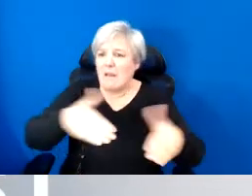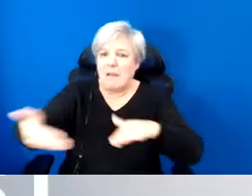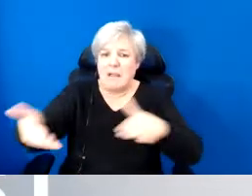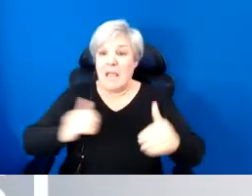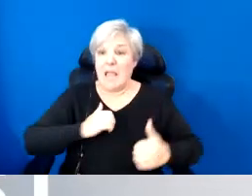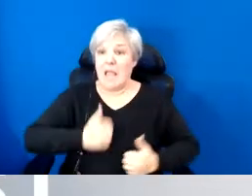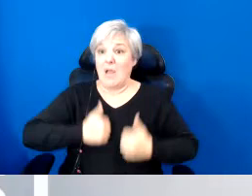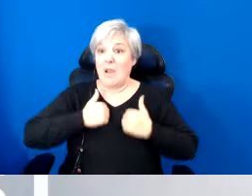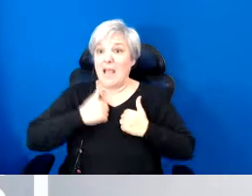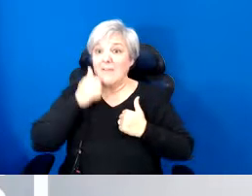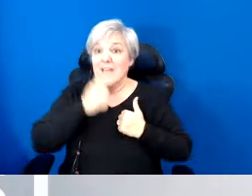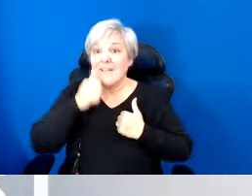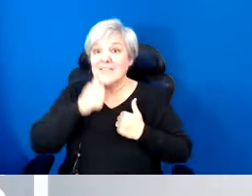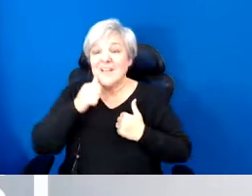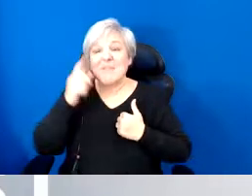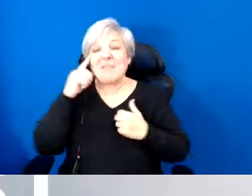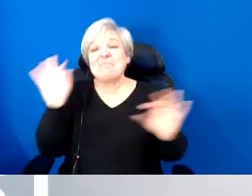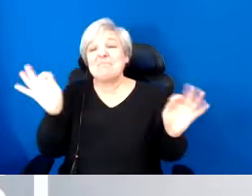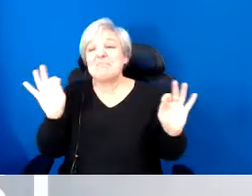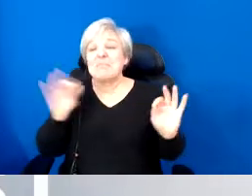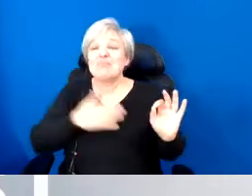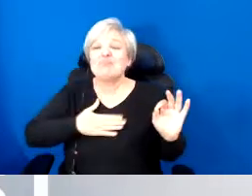that we once took for granted was now gone.